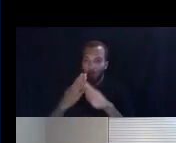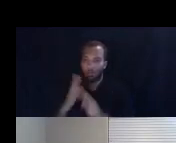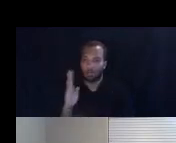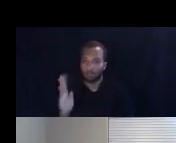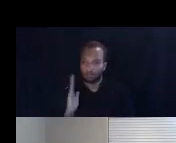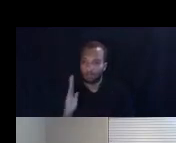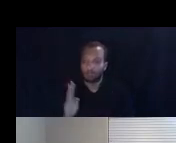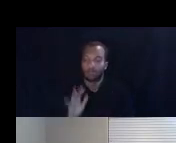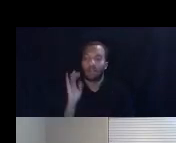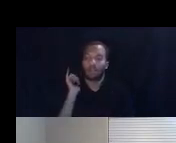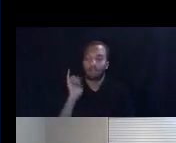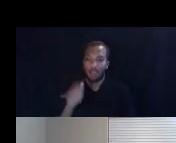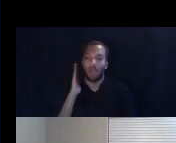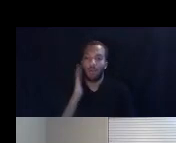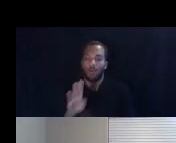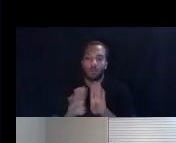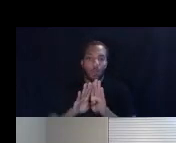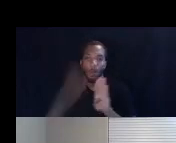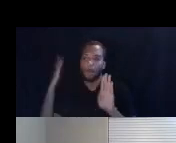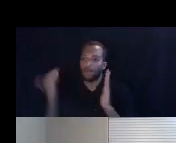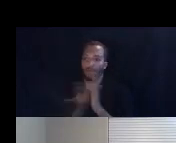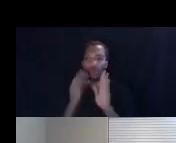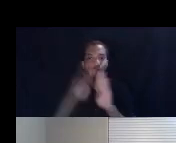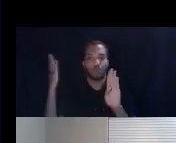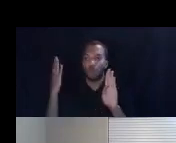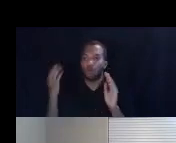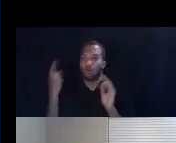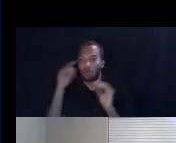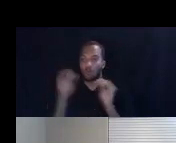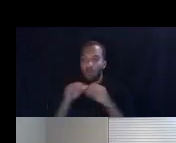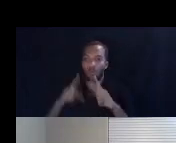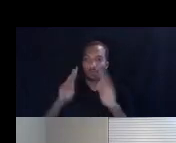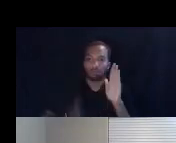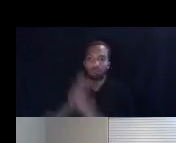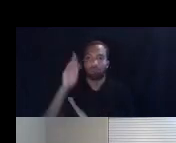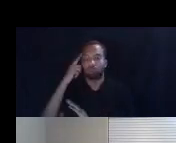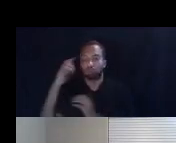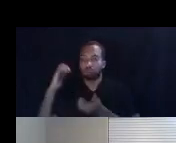it's opening a door for one for collaboration and partnership. And I hear you, Kamesha as well,